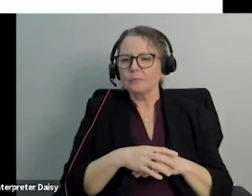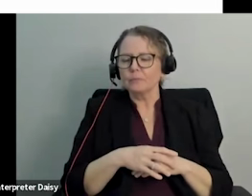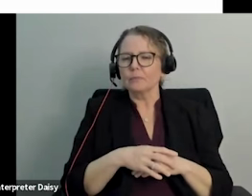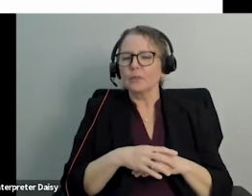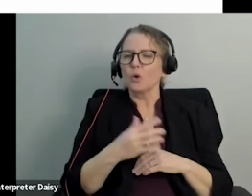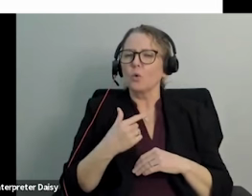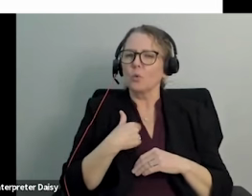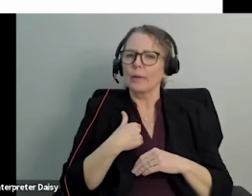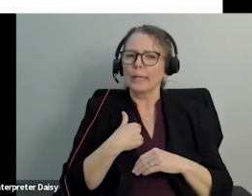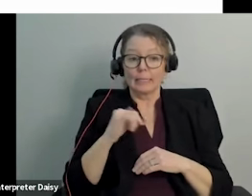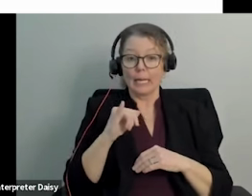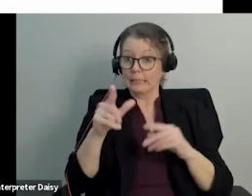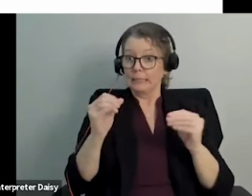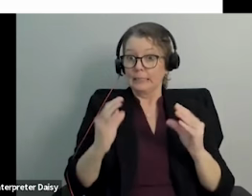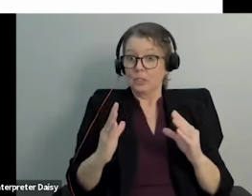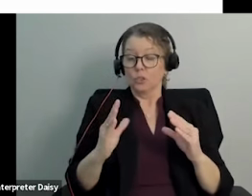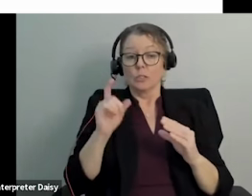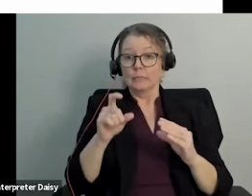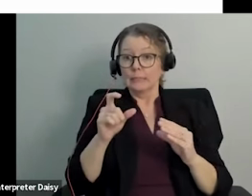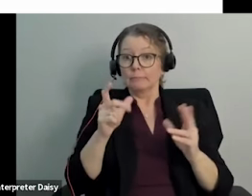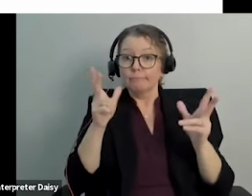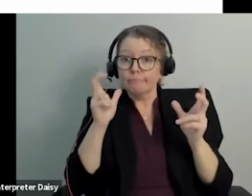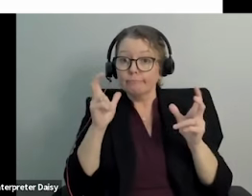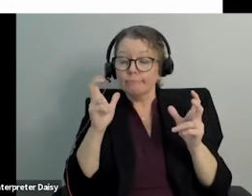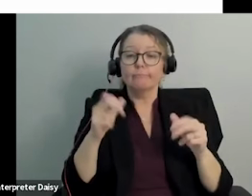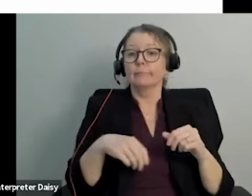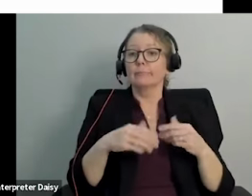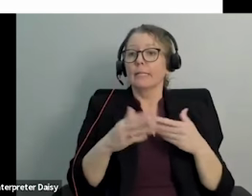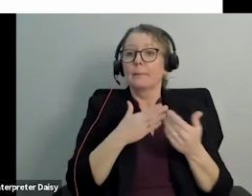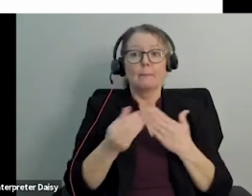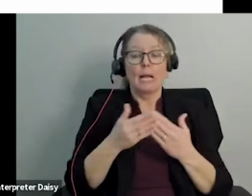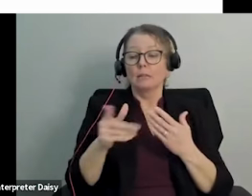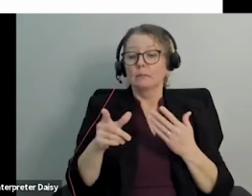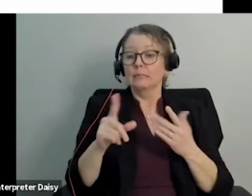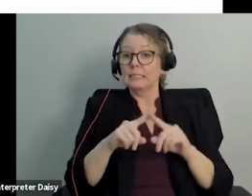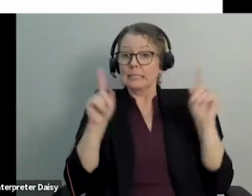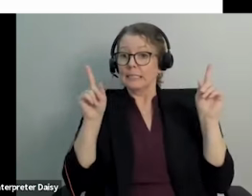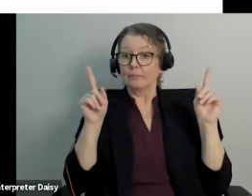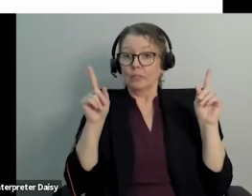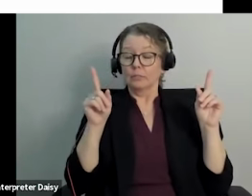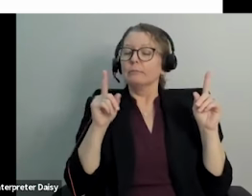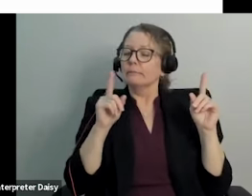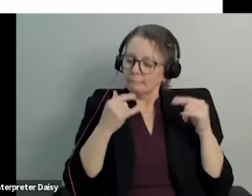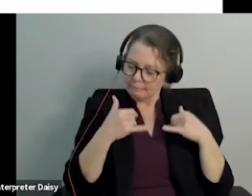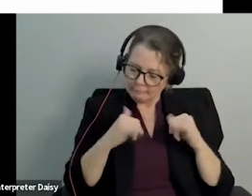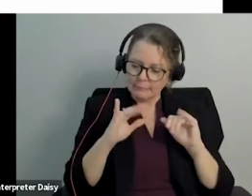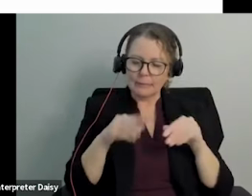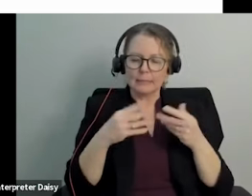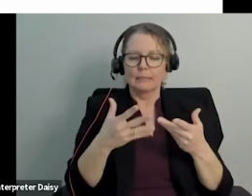So for a teacher that's their student. And no matter what makes them different, we have to deliver the best experience for them